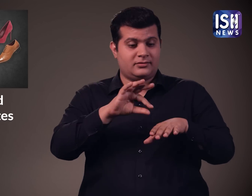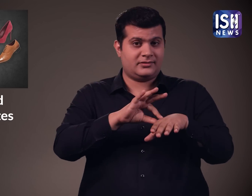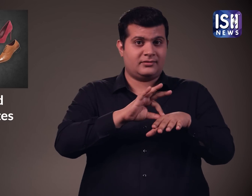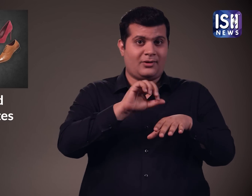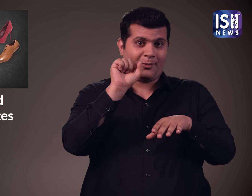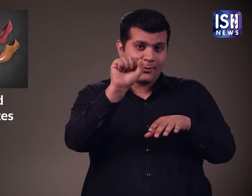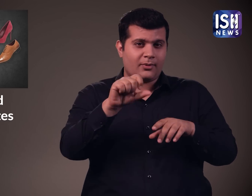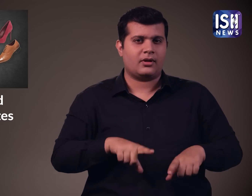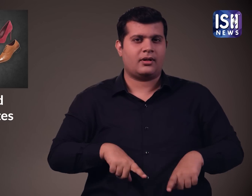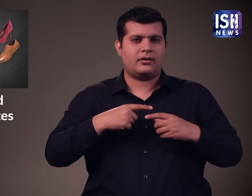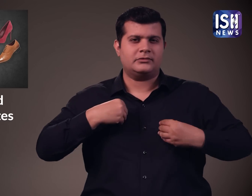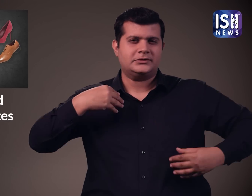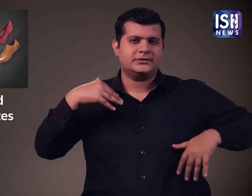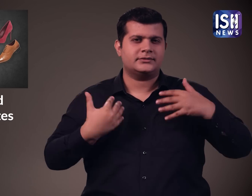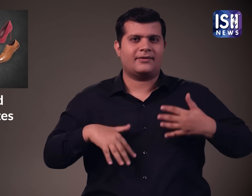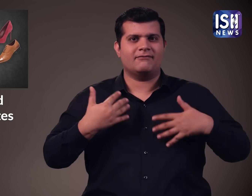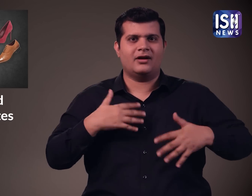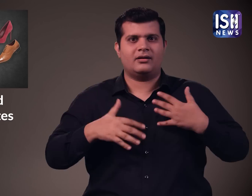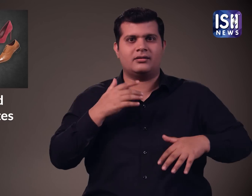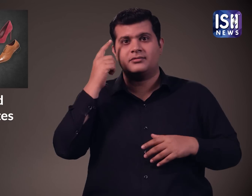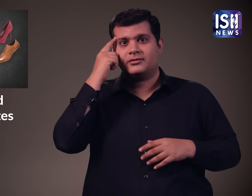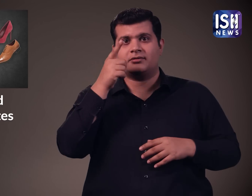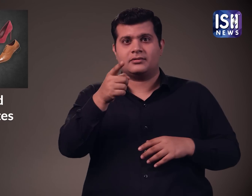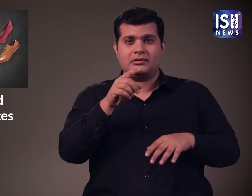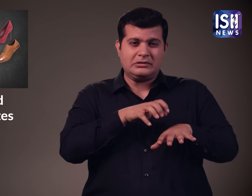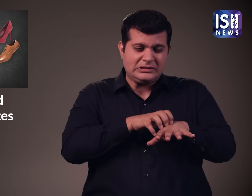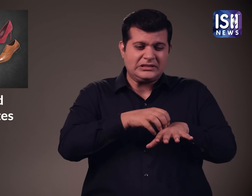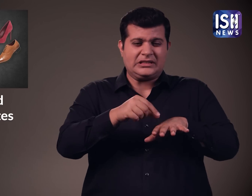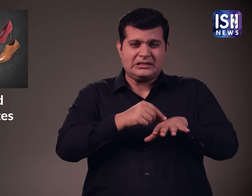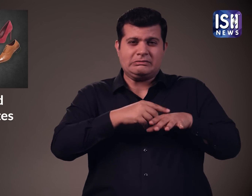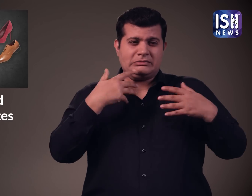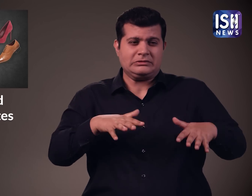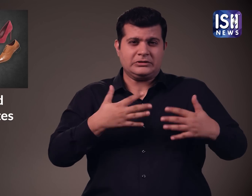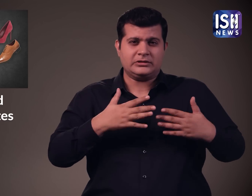you will continue to suffer with itching, pain etc.